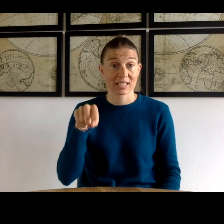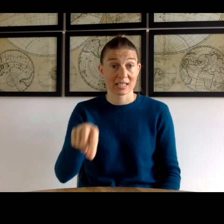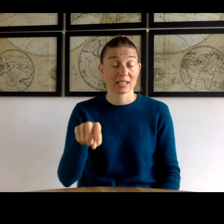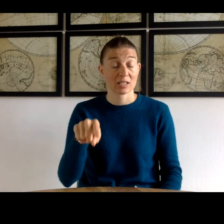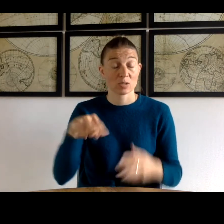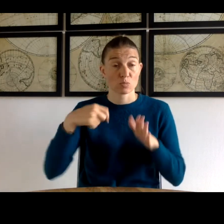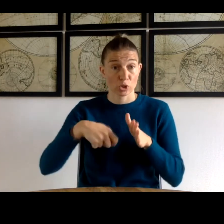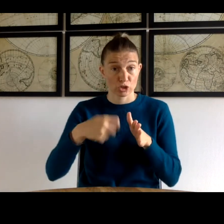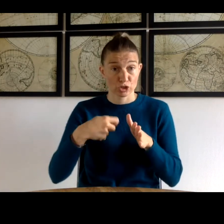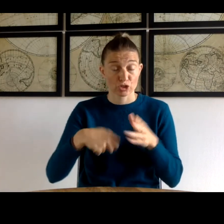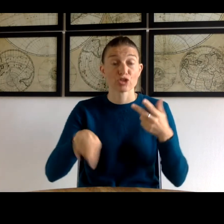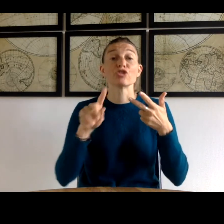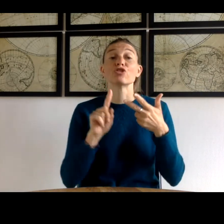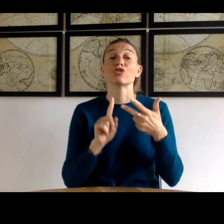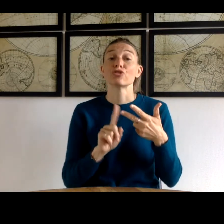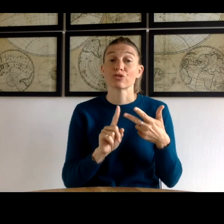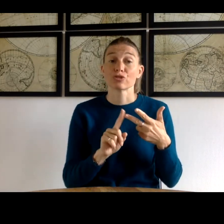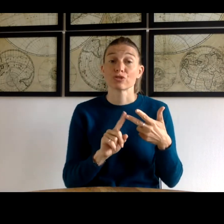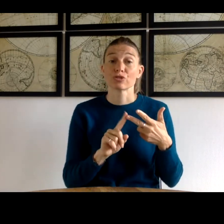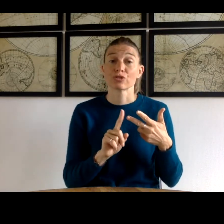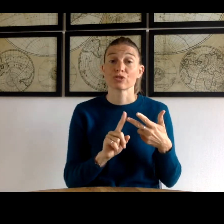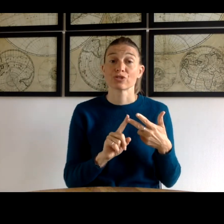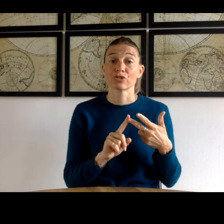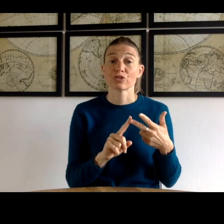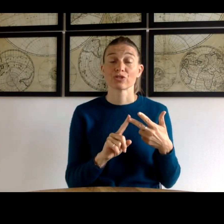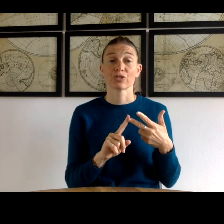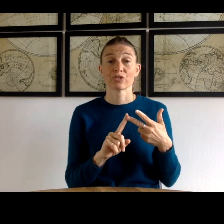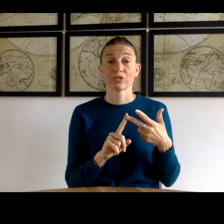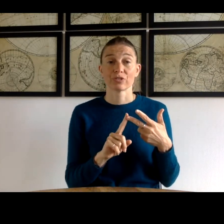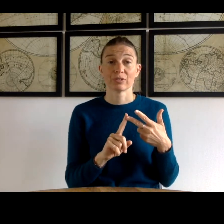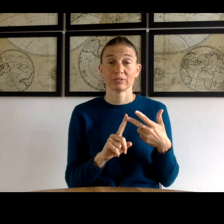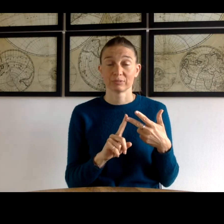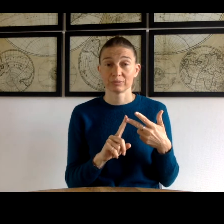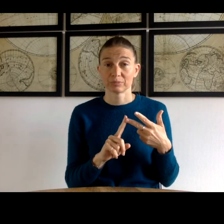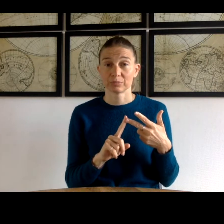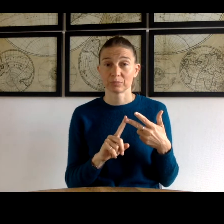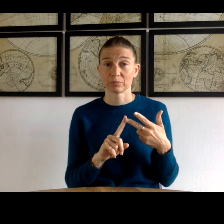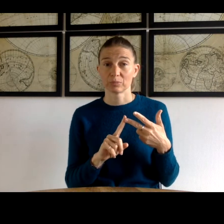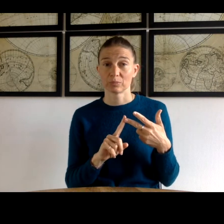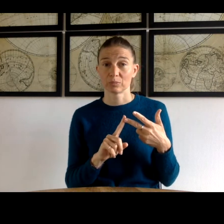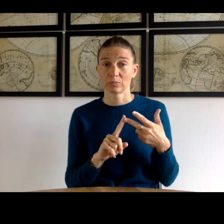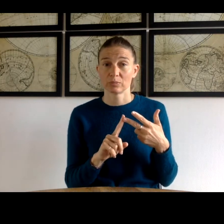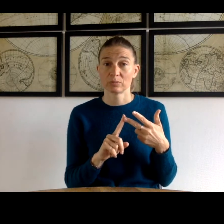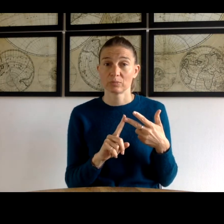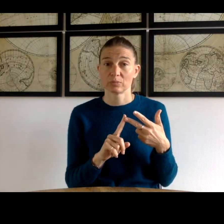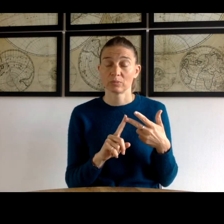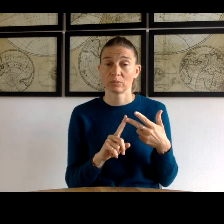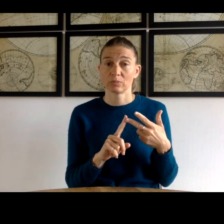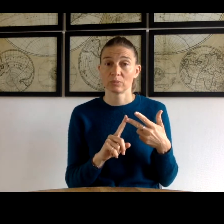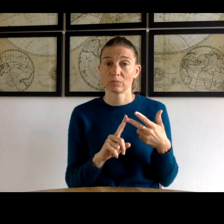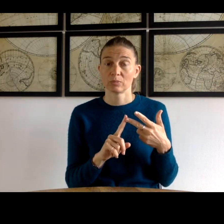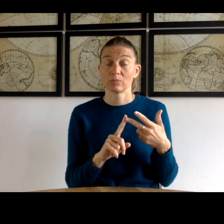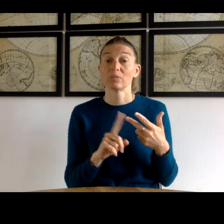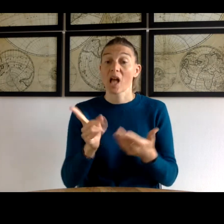Lastly we'll hear a practical example of volunteering.